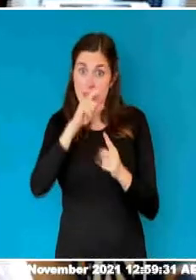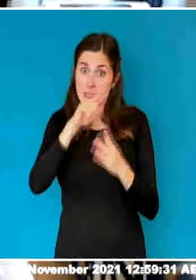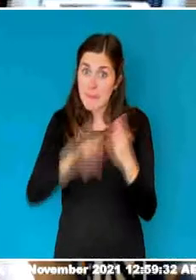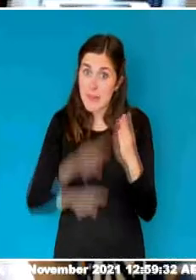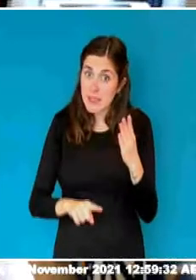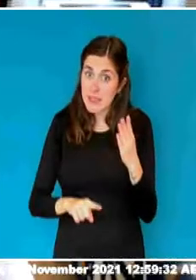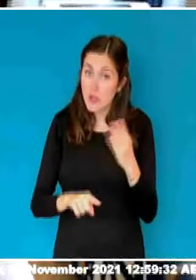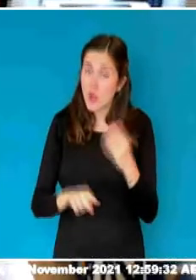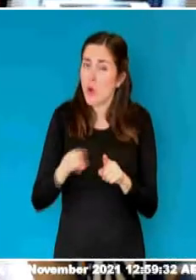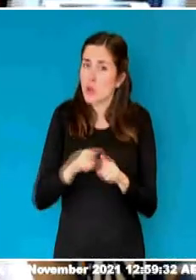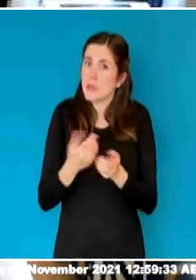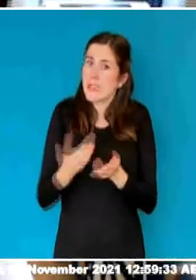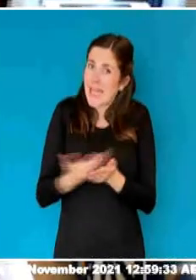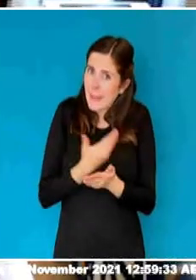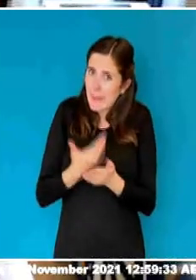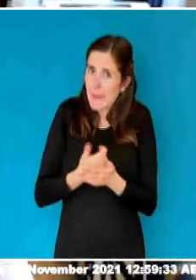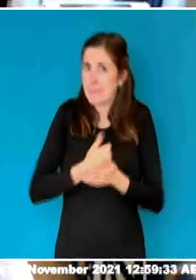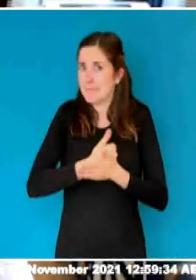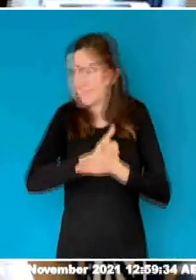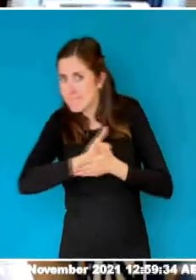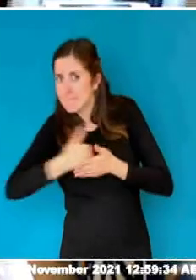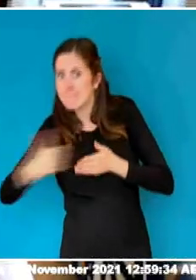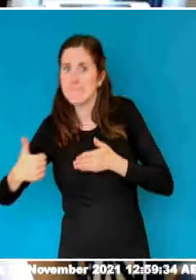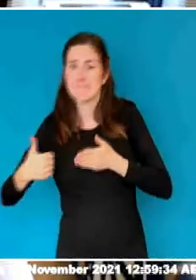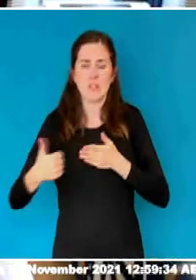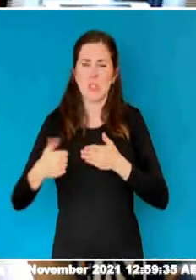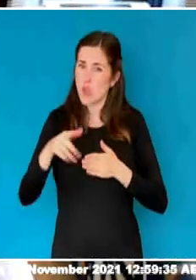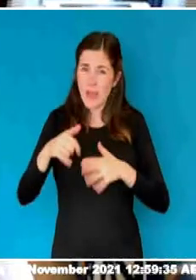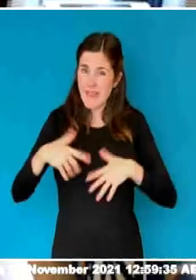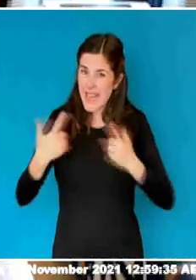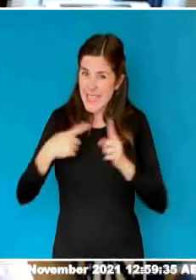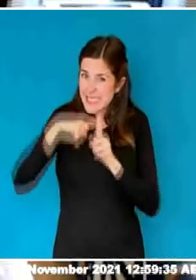and reasonable adjustment? Are there KPIs that you have to meet on this topic?